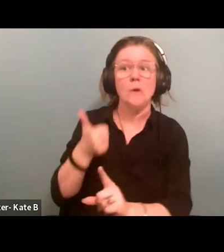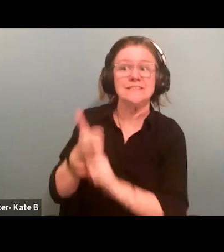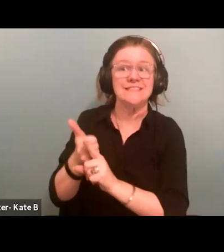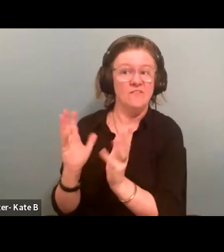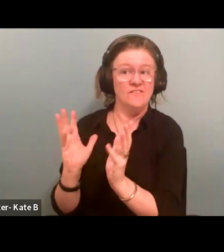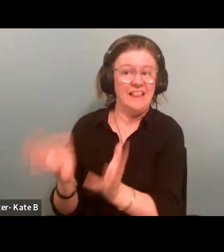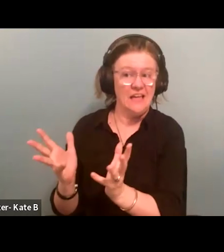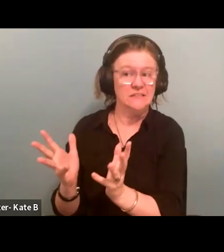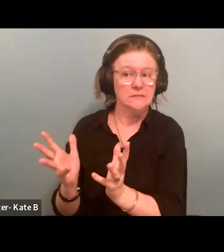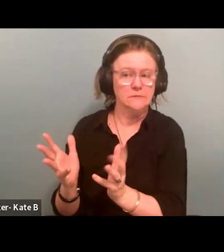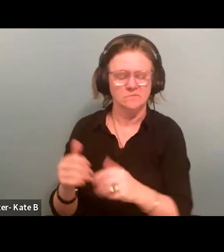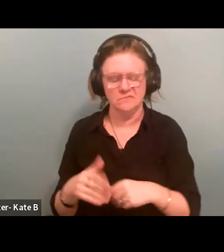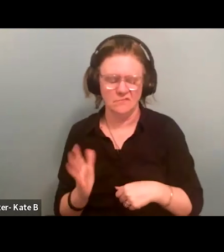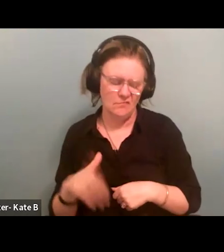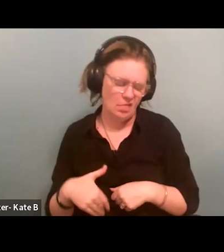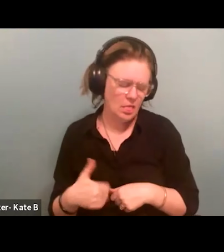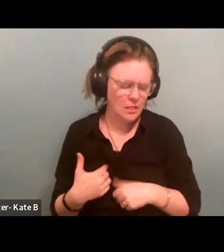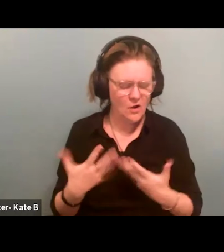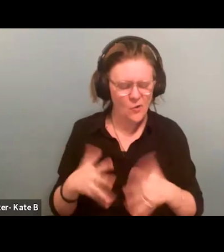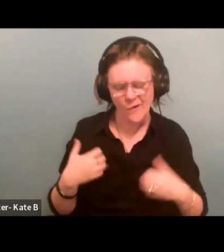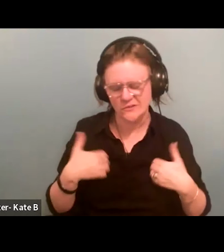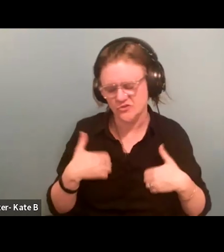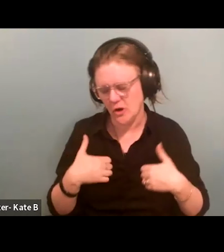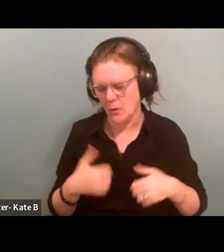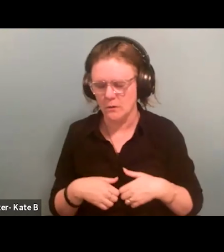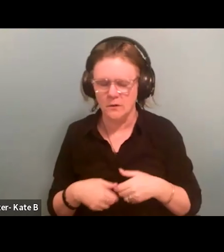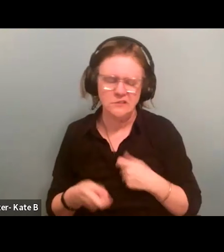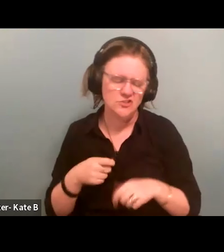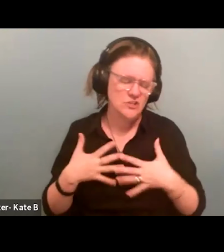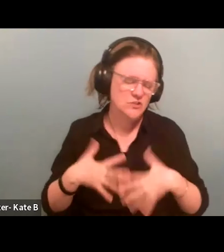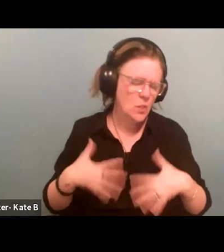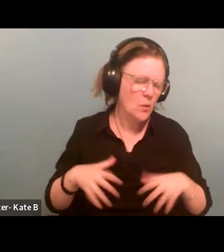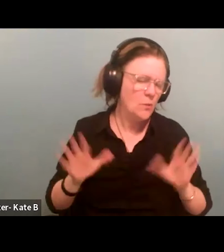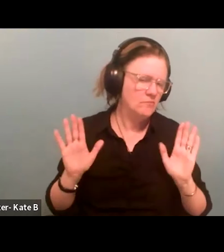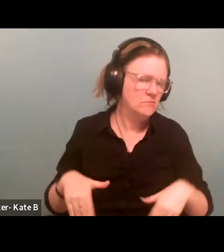A lot of times it's just physically not able